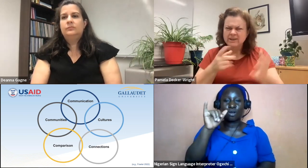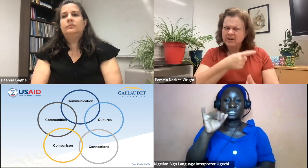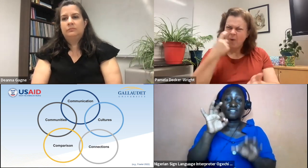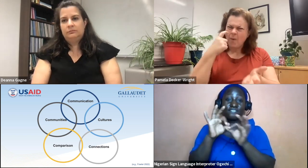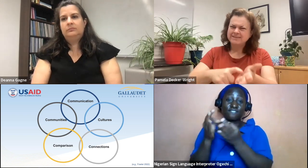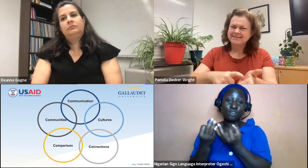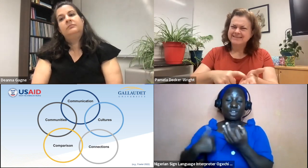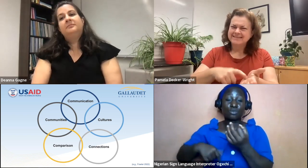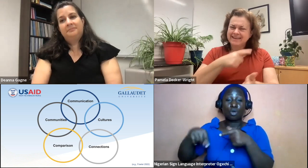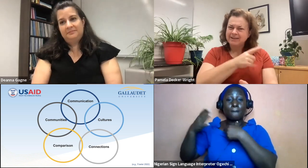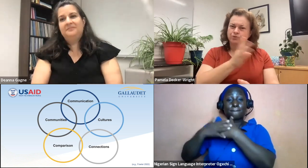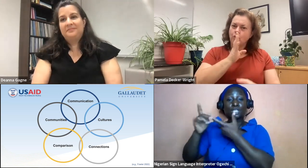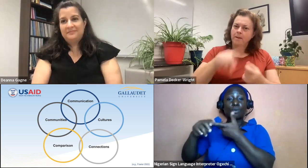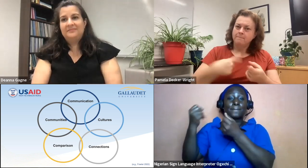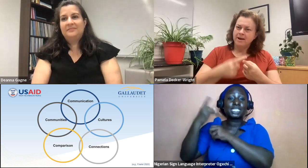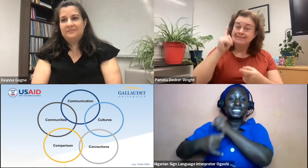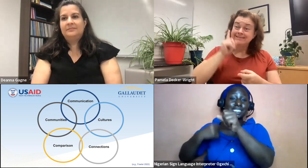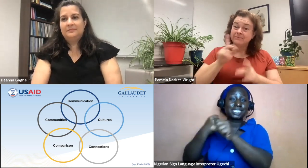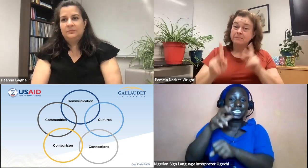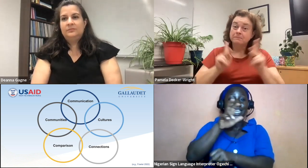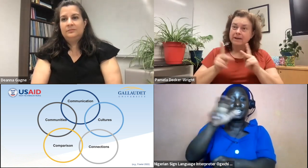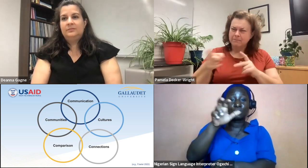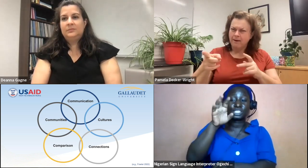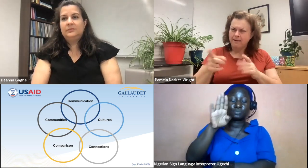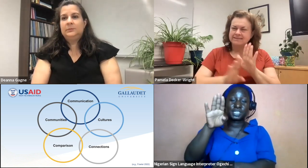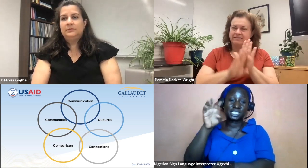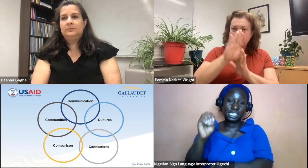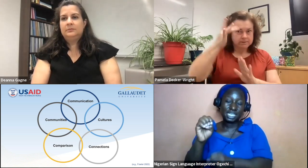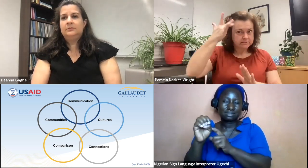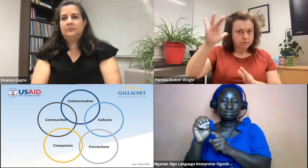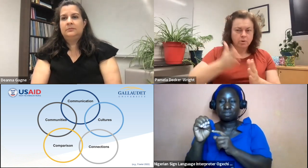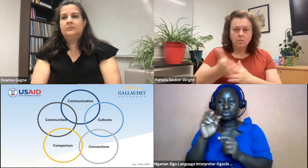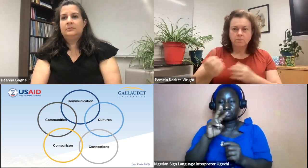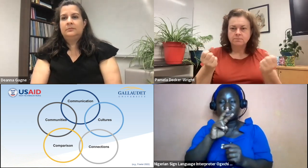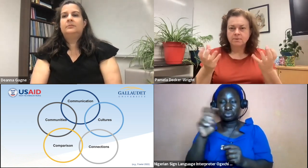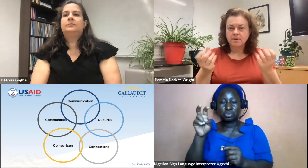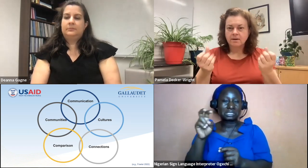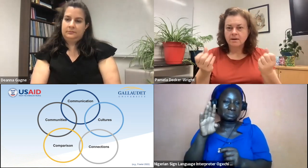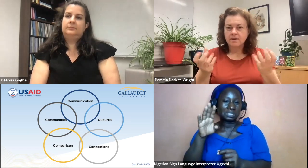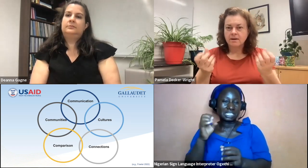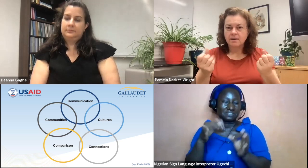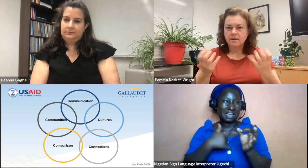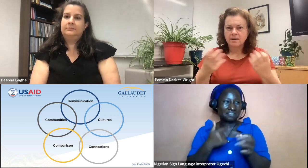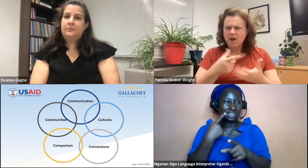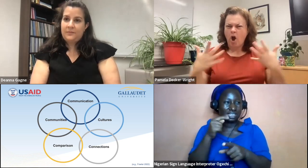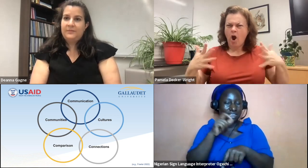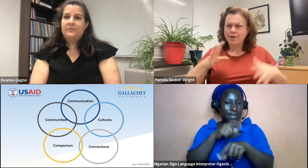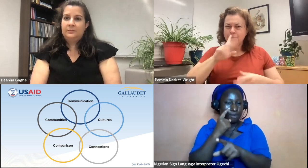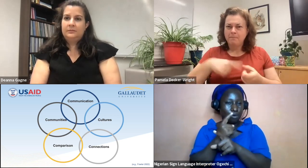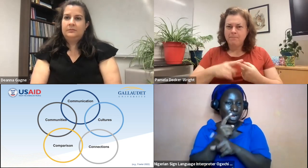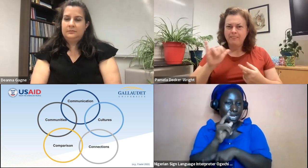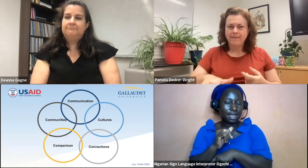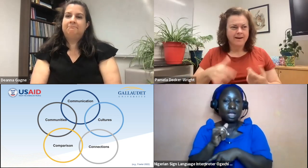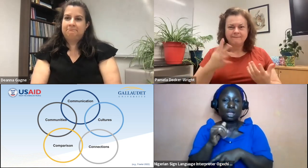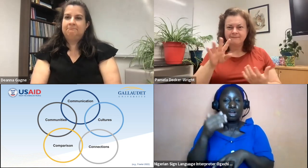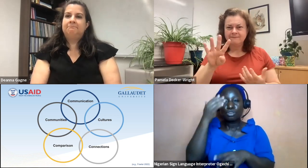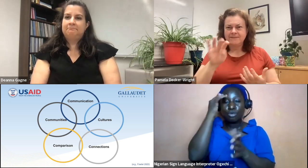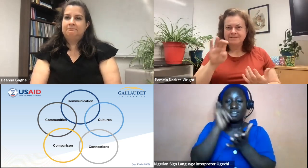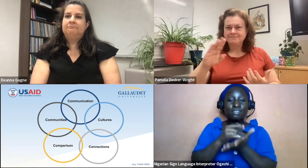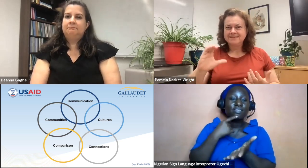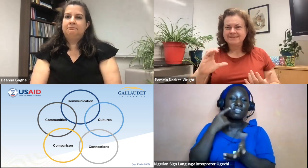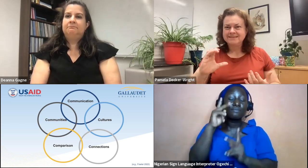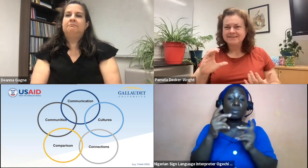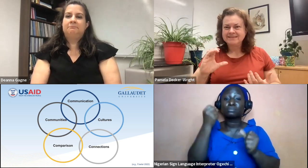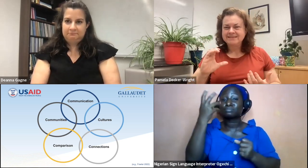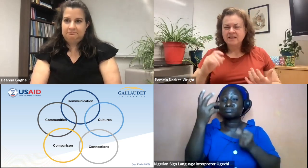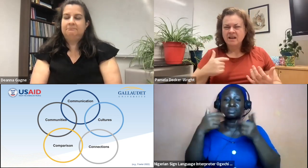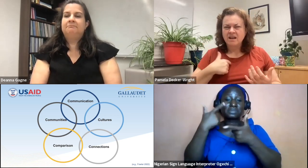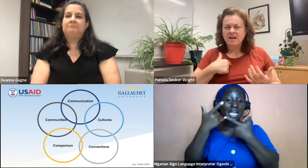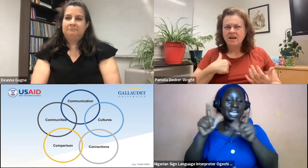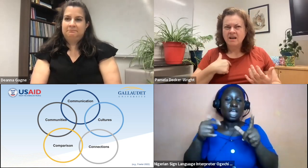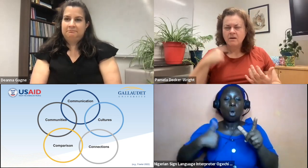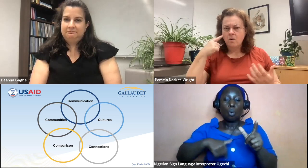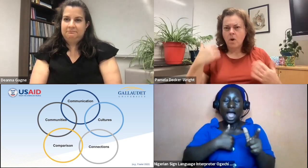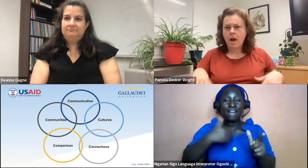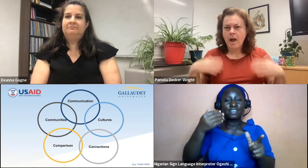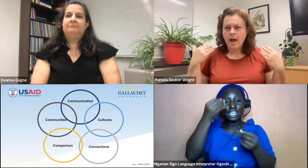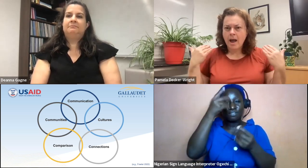notice deaf people signing. We have information about that the deaf people had intelligence, and they developed that through sign language that was already noticed back in 400 BC.